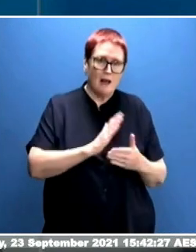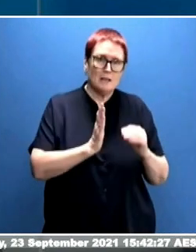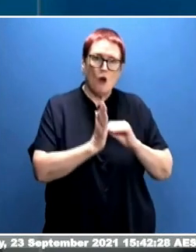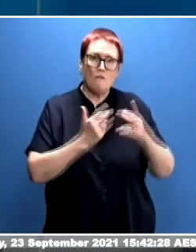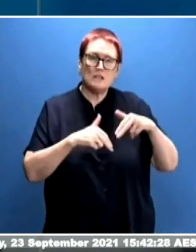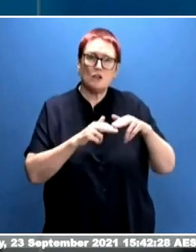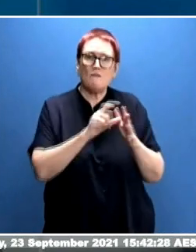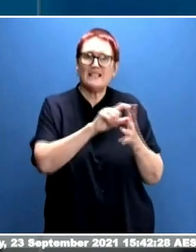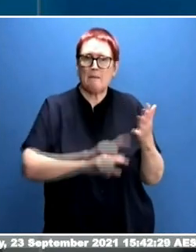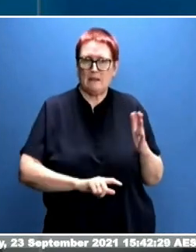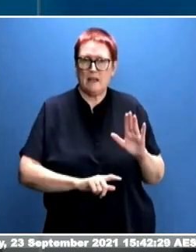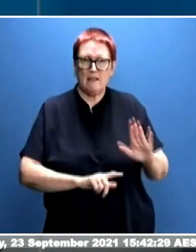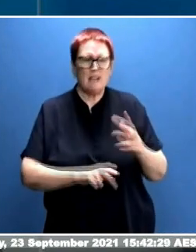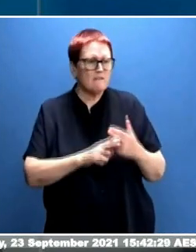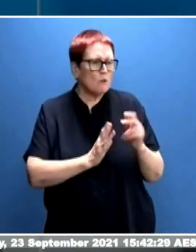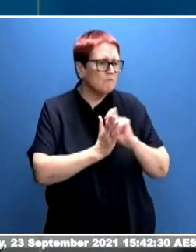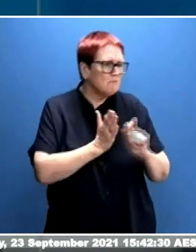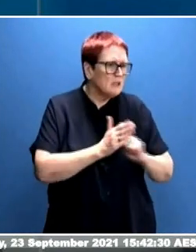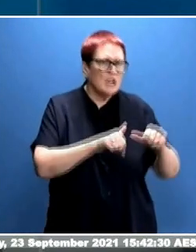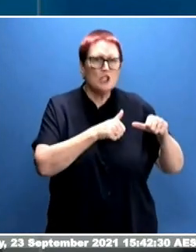strategic policy and universal programs.